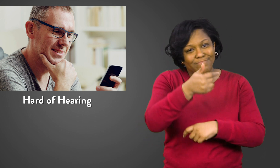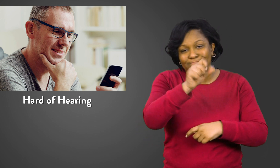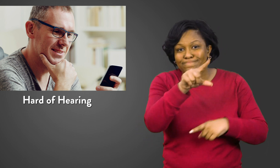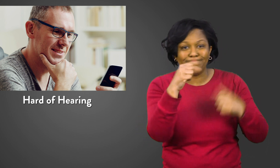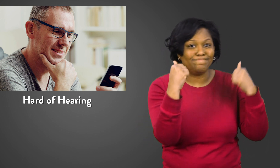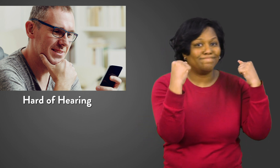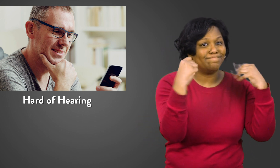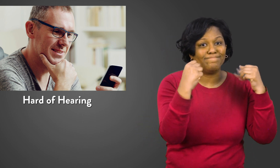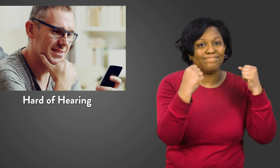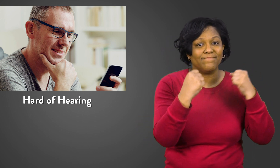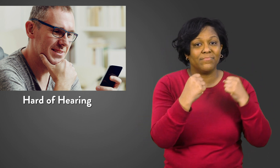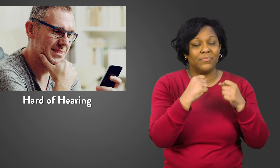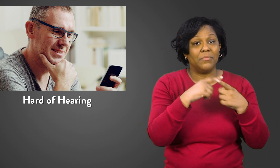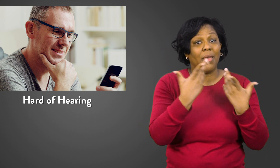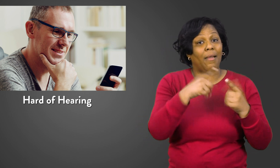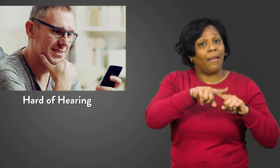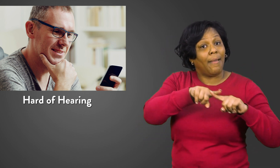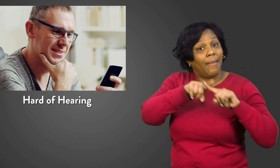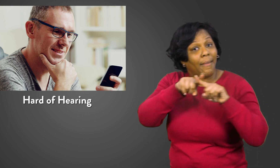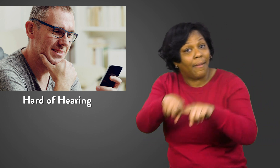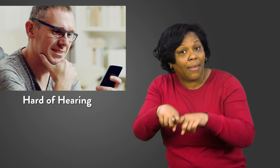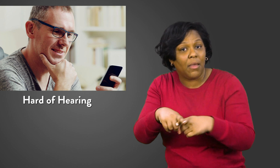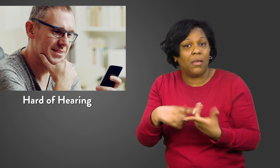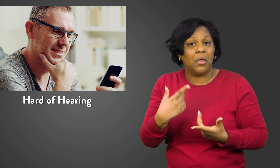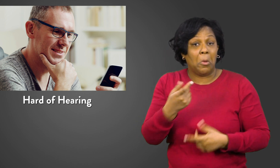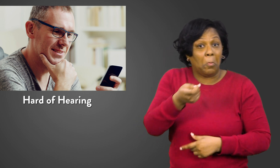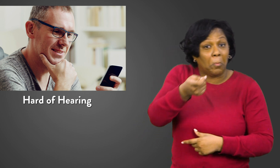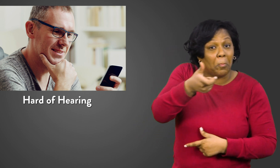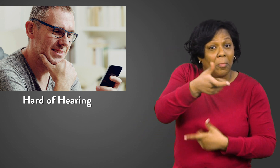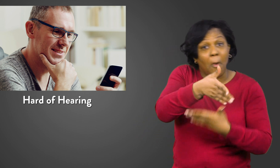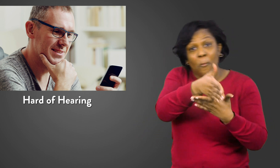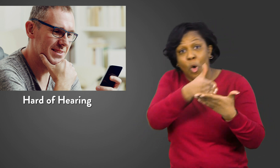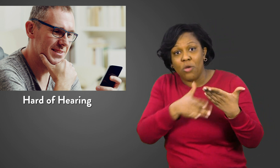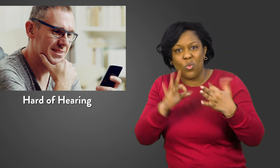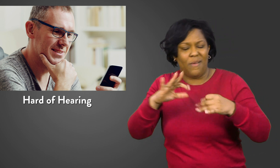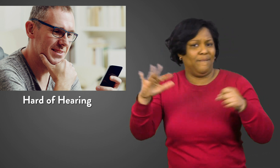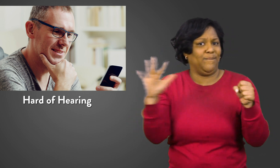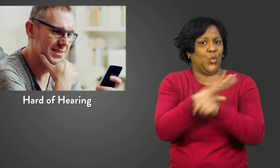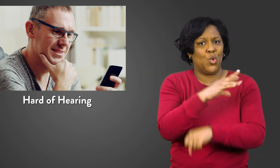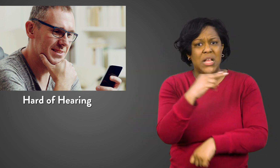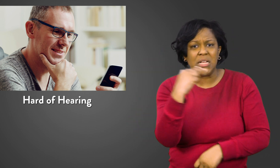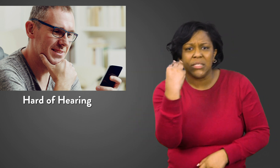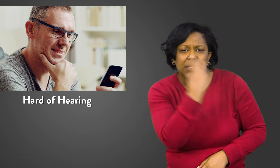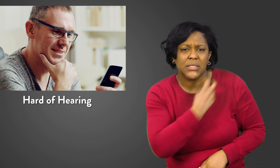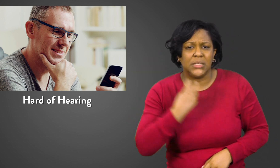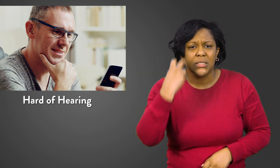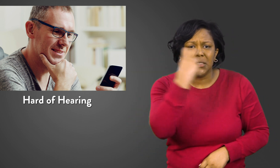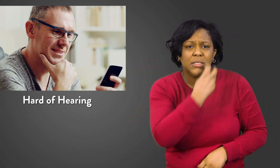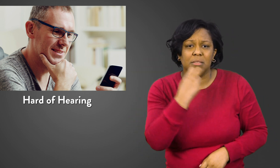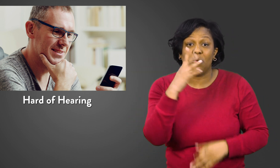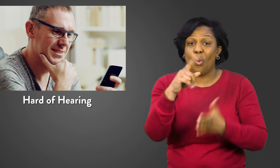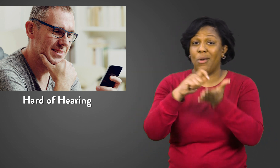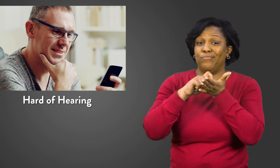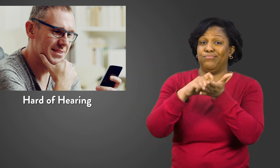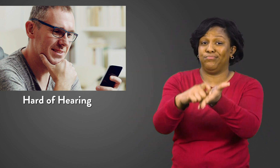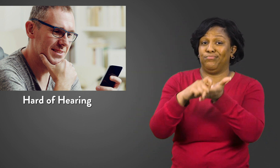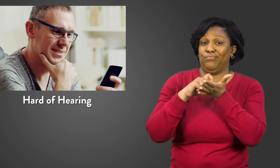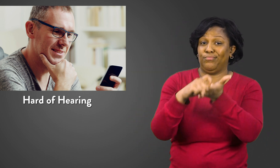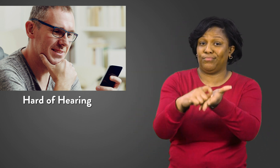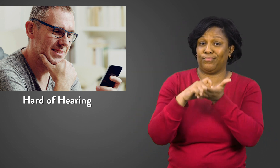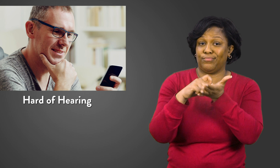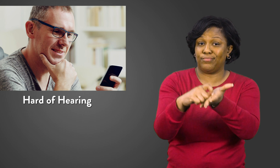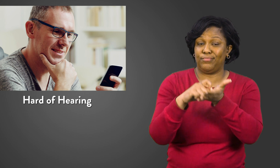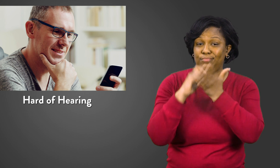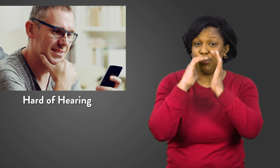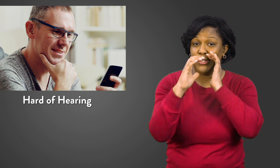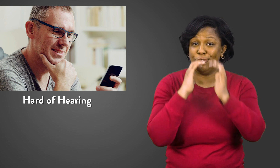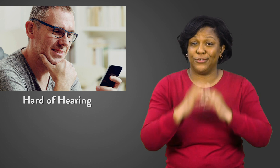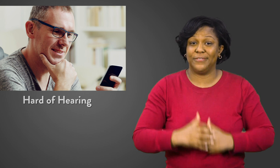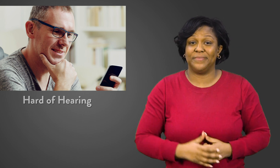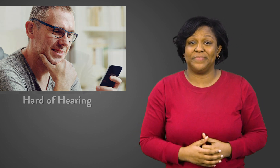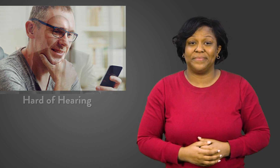they may rely partially or entirely on lipreading and written communication.